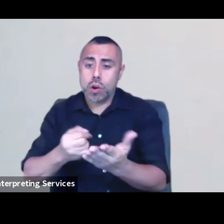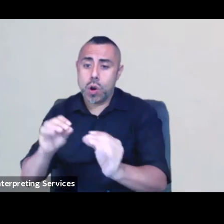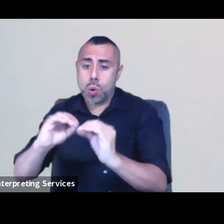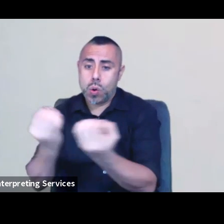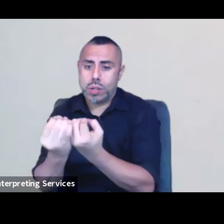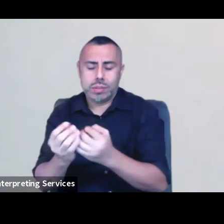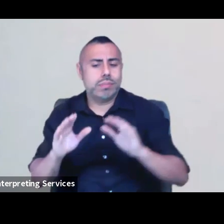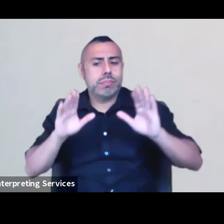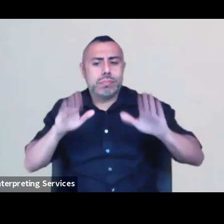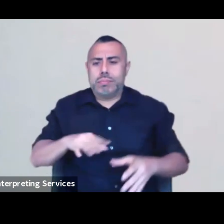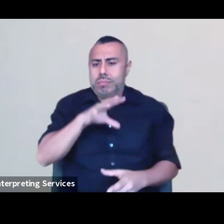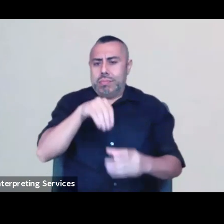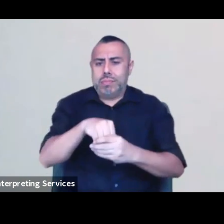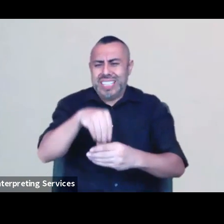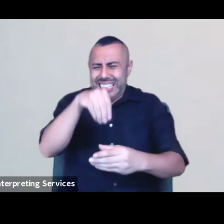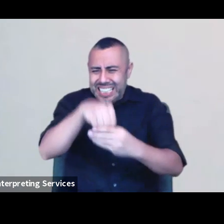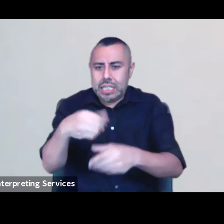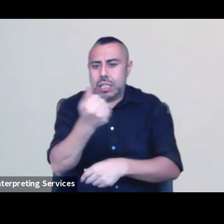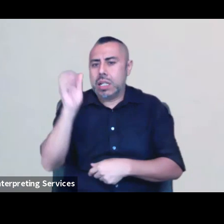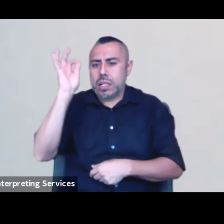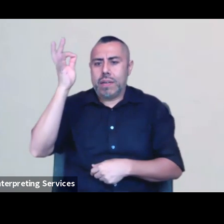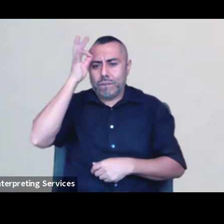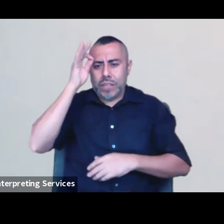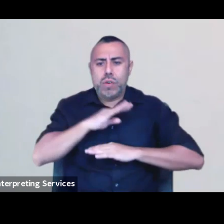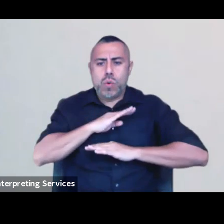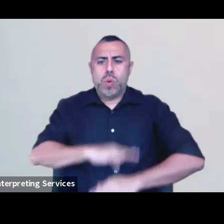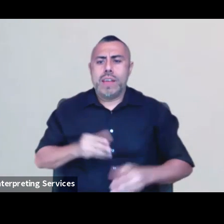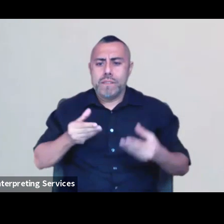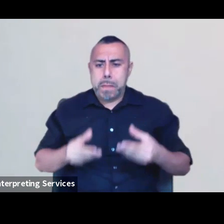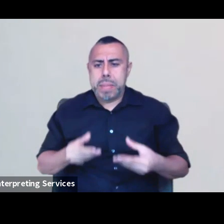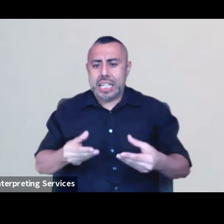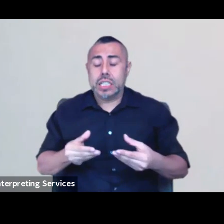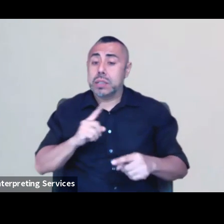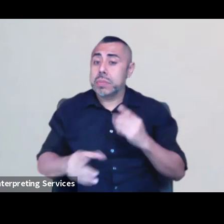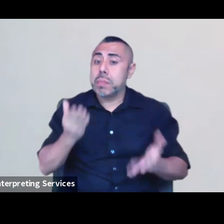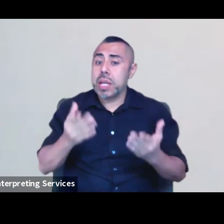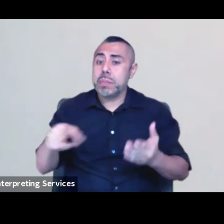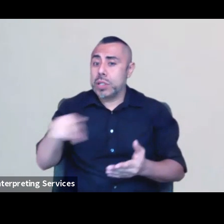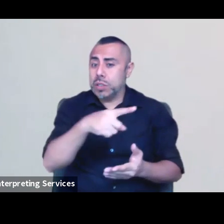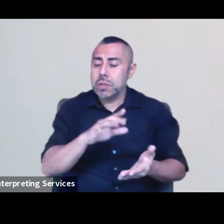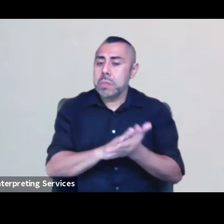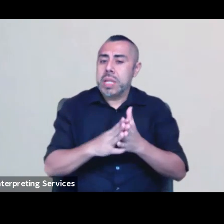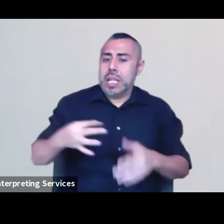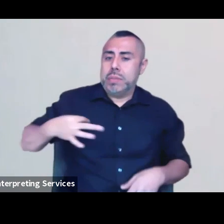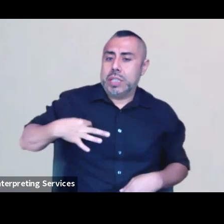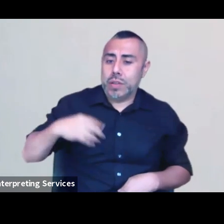of any federal relief package but some of you might be eligible for the disaster assistance loans